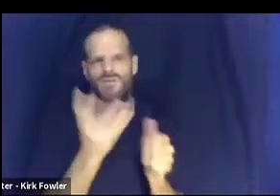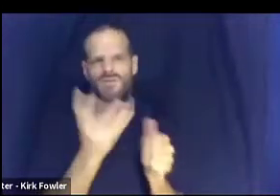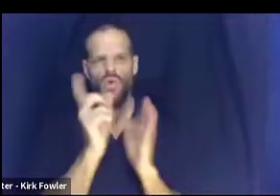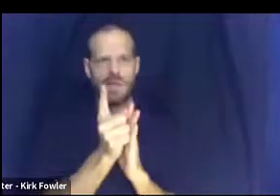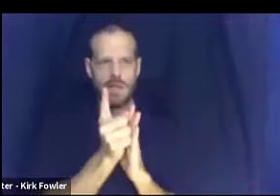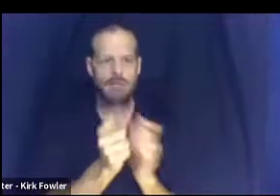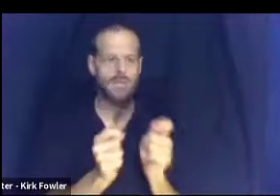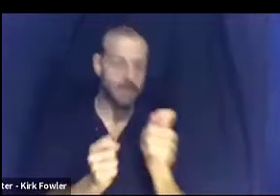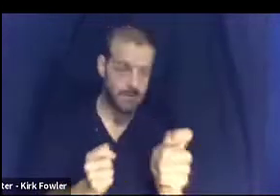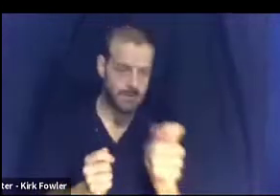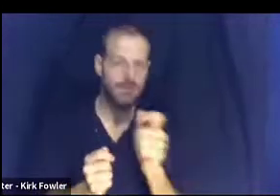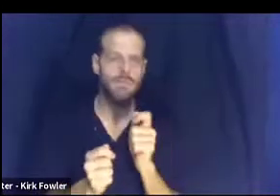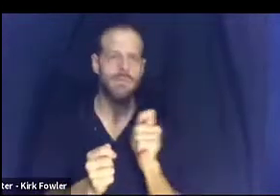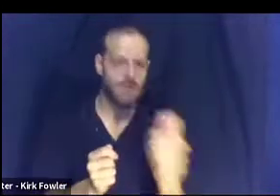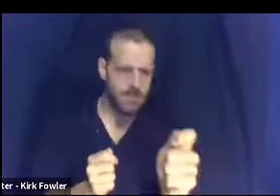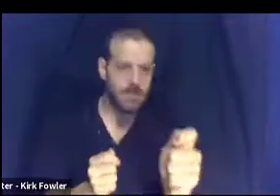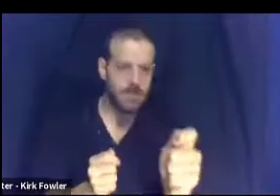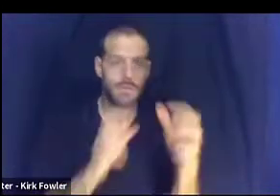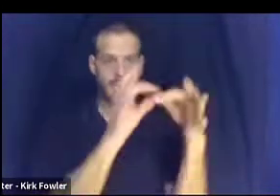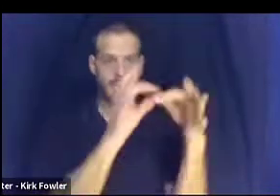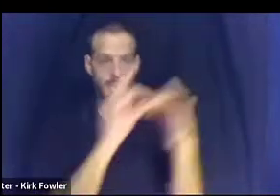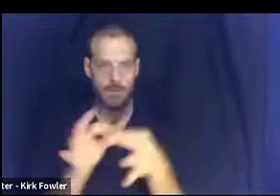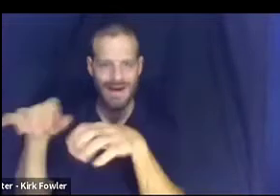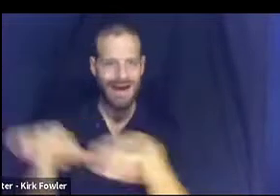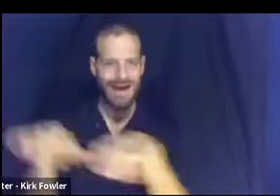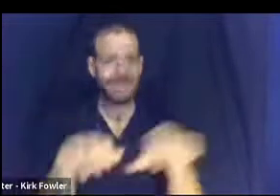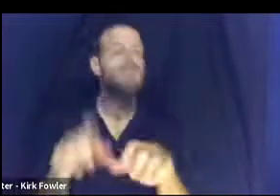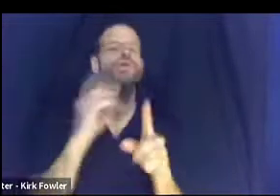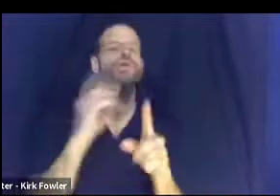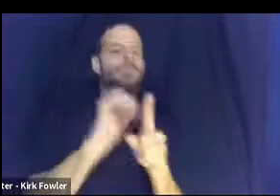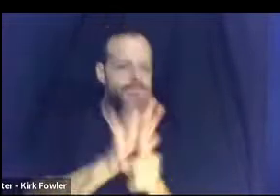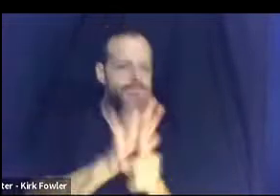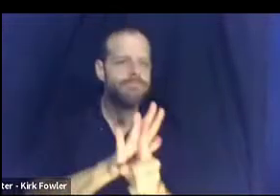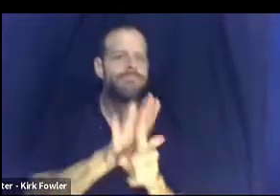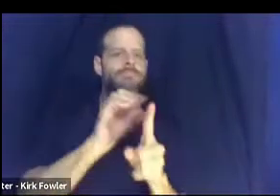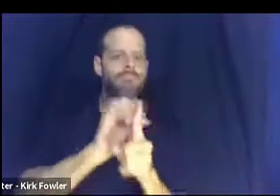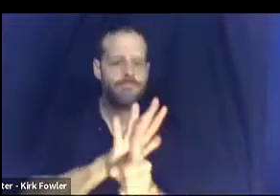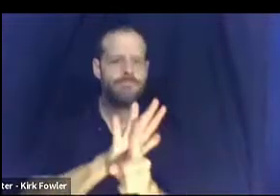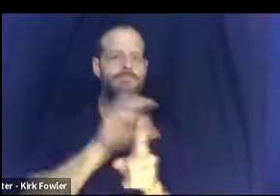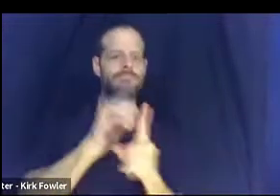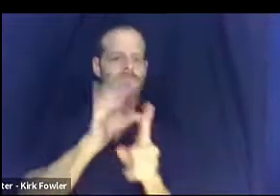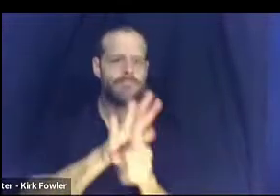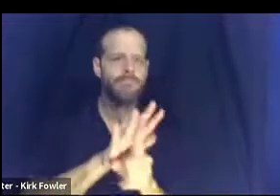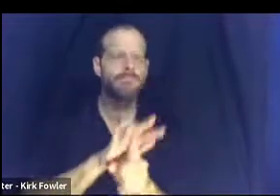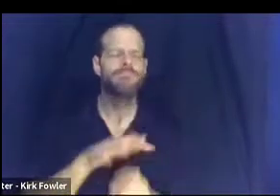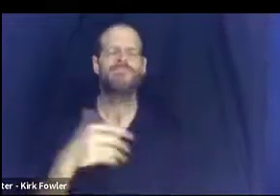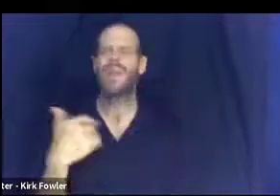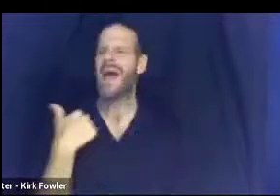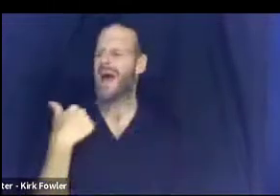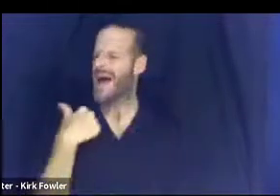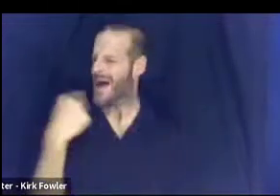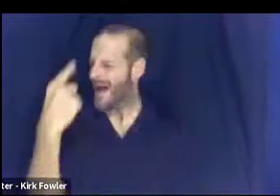The reason for this is simply exposure. It's estimated, and knowing that there's a lot of speech pathologists